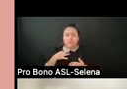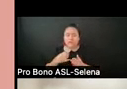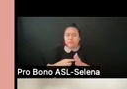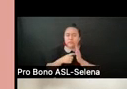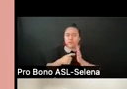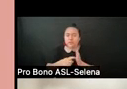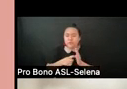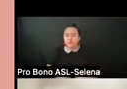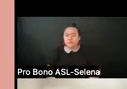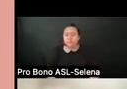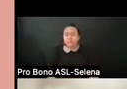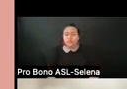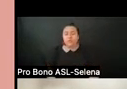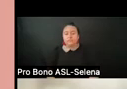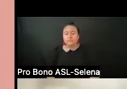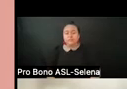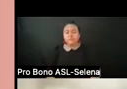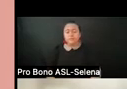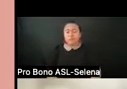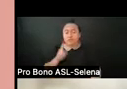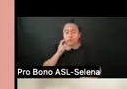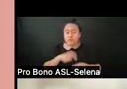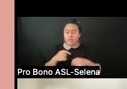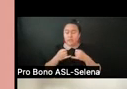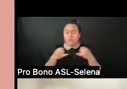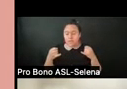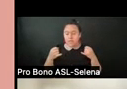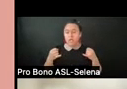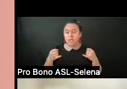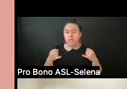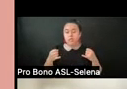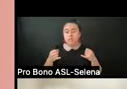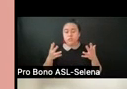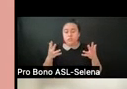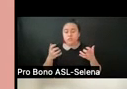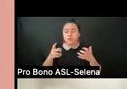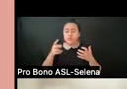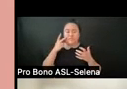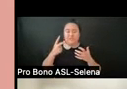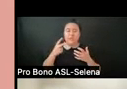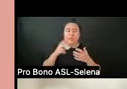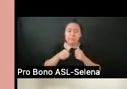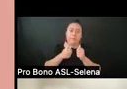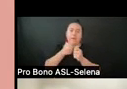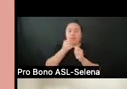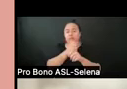And then, for selection timeline, we just wanted to give you a look behind the scenes to see why it takes so long for us to pick the projects.